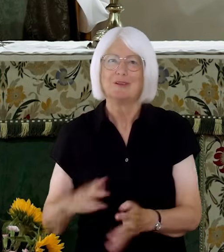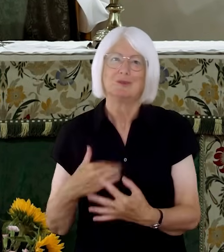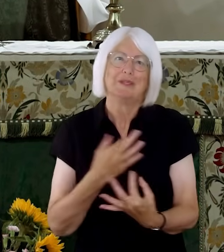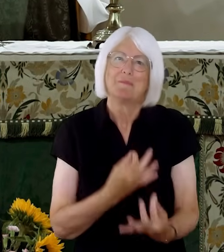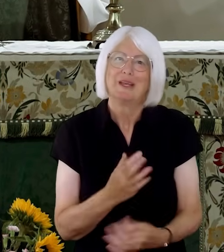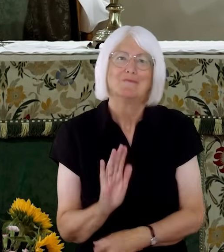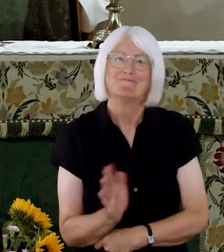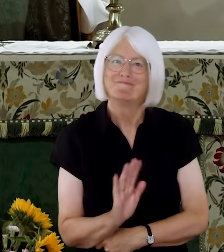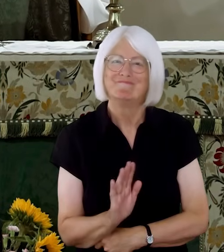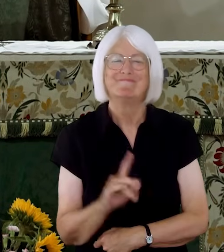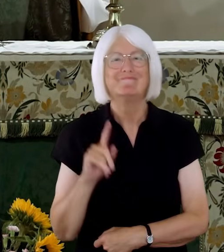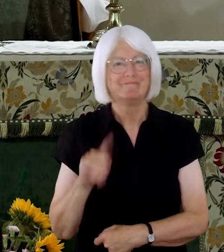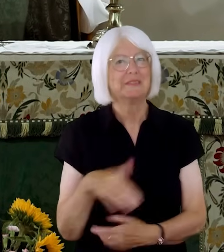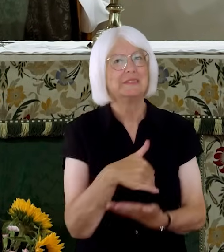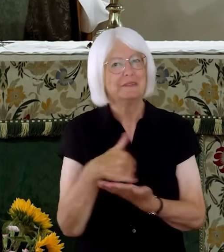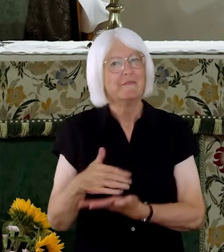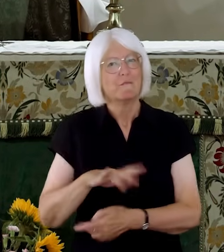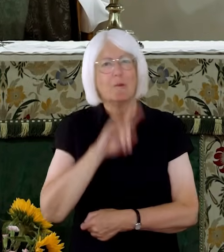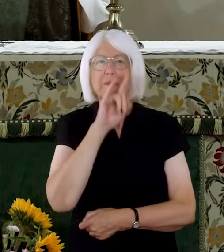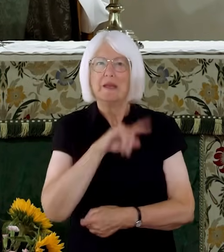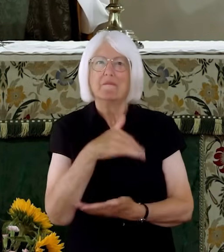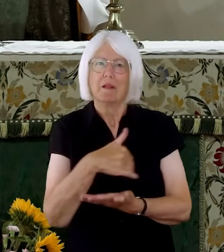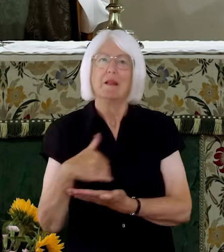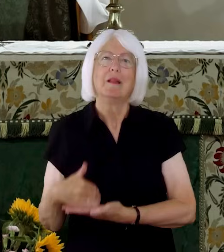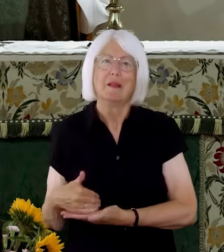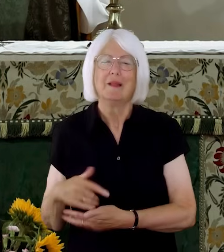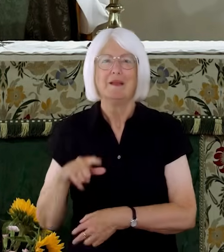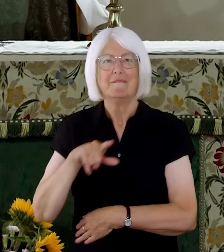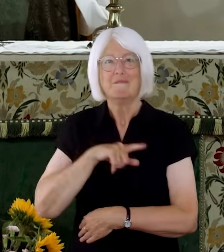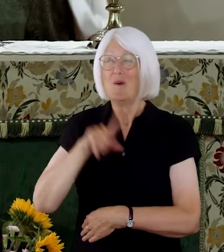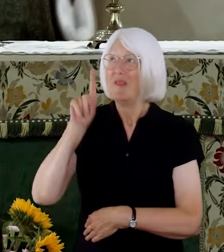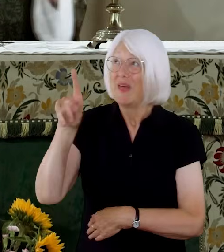and lead us not into temptation, but deliver us from evil.